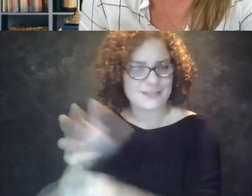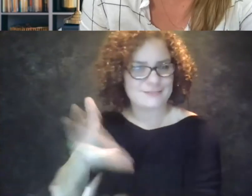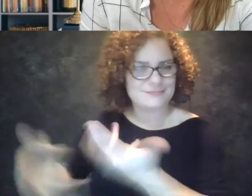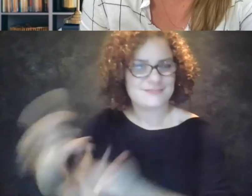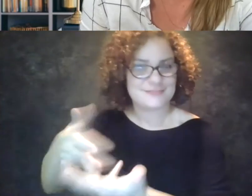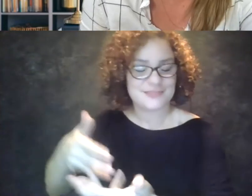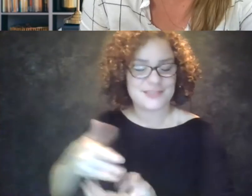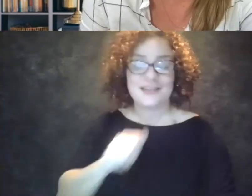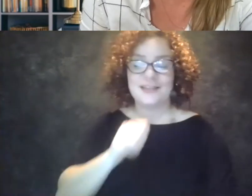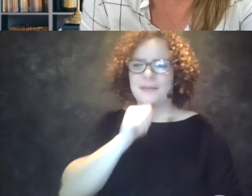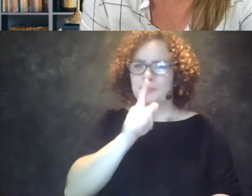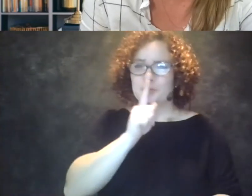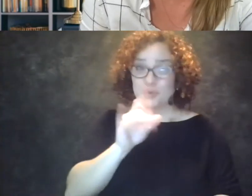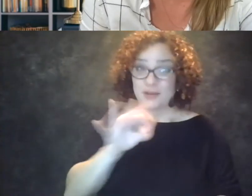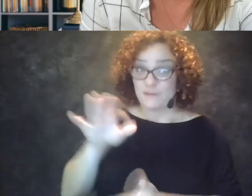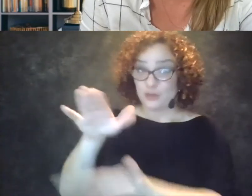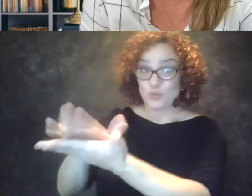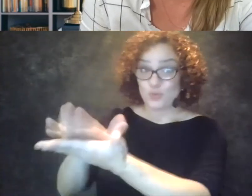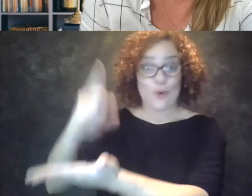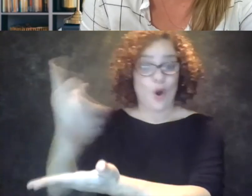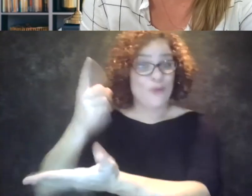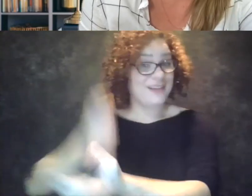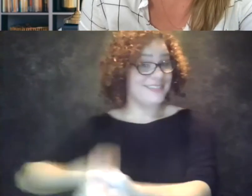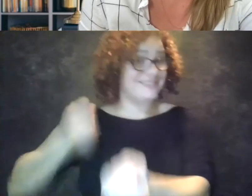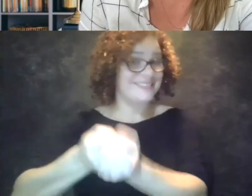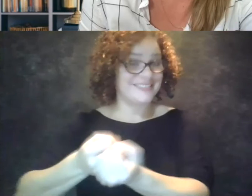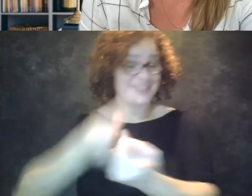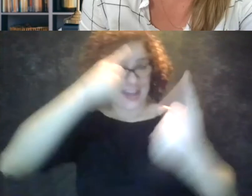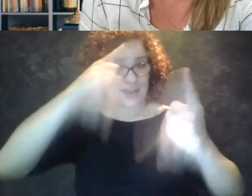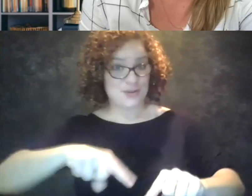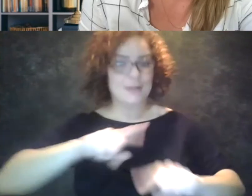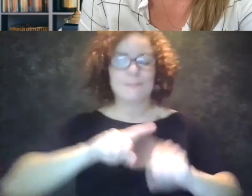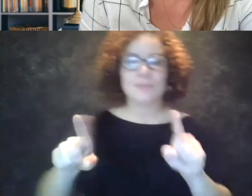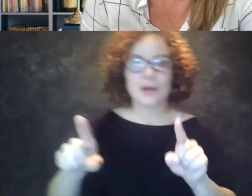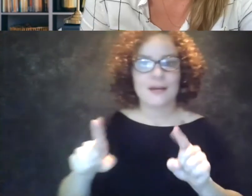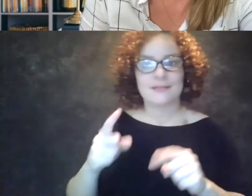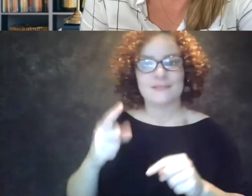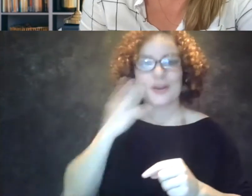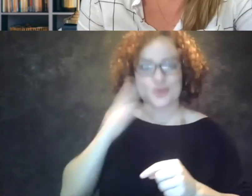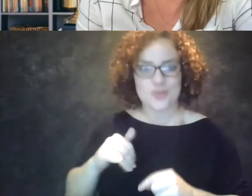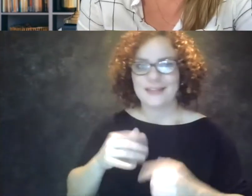are always on board for it but I know it's an ongoing I don't want to say battle but